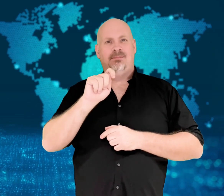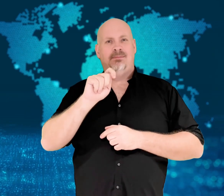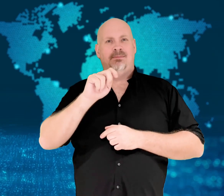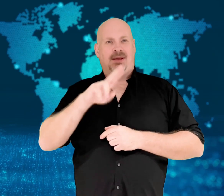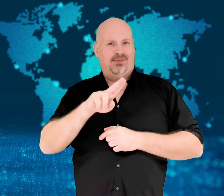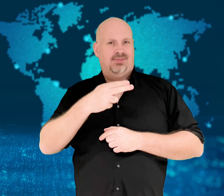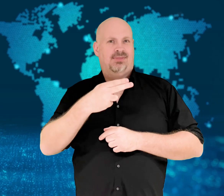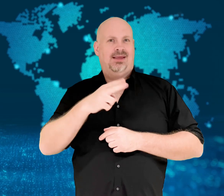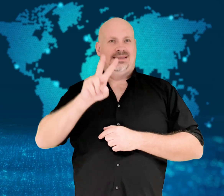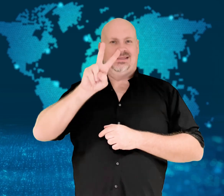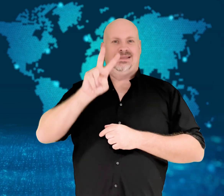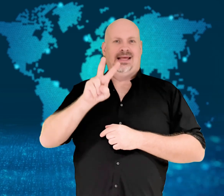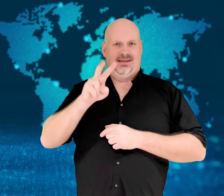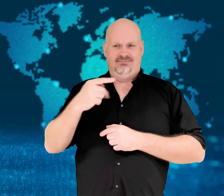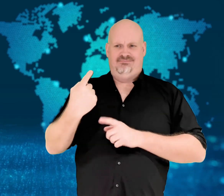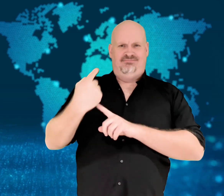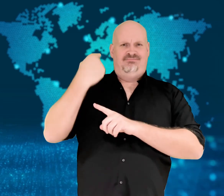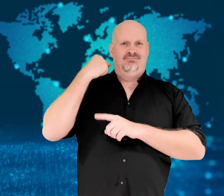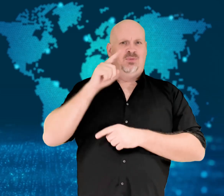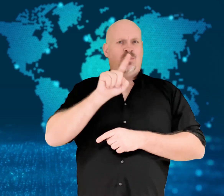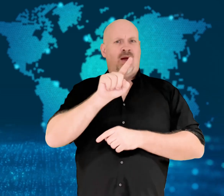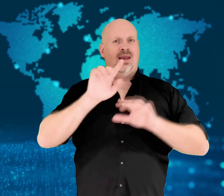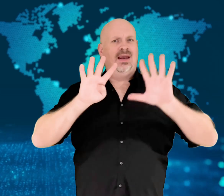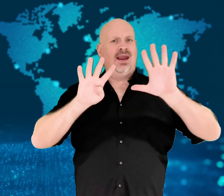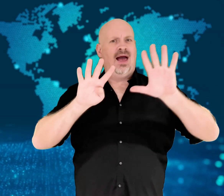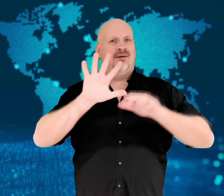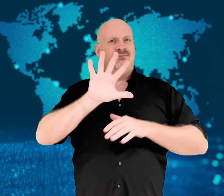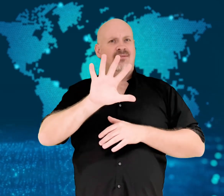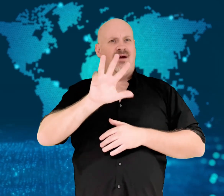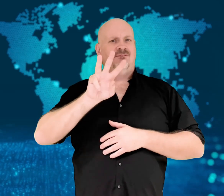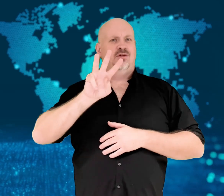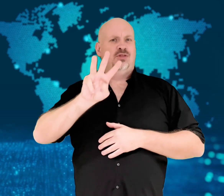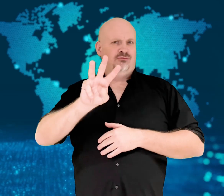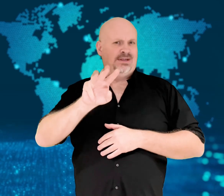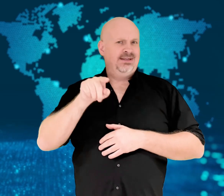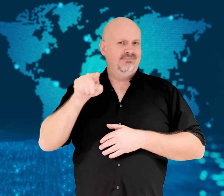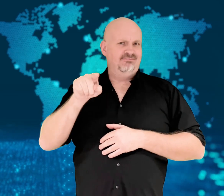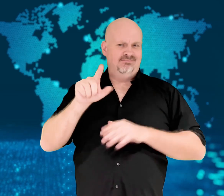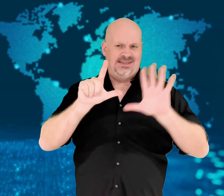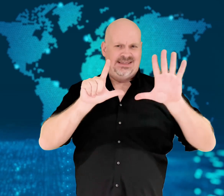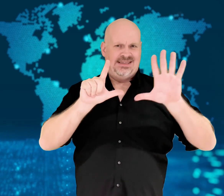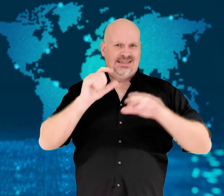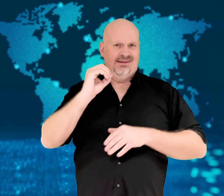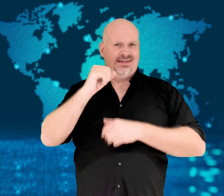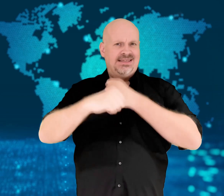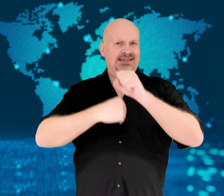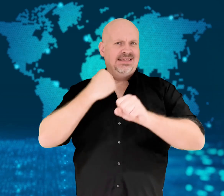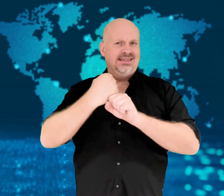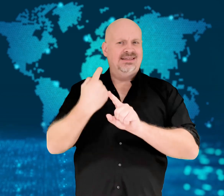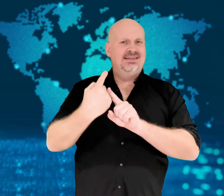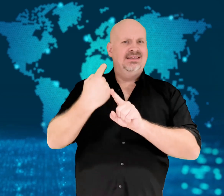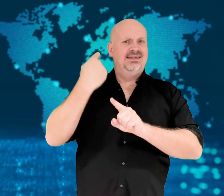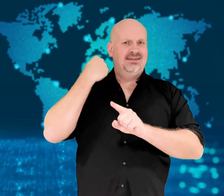The coronation will be different from that of his mother, Queen Elizabeth,